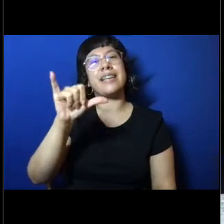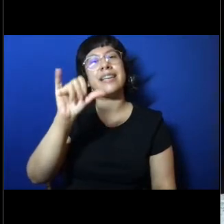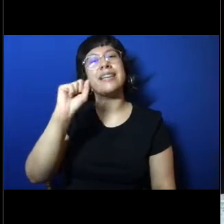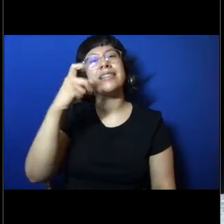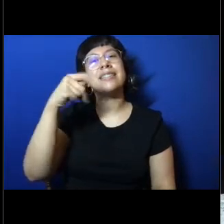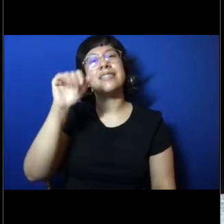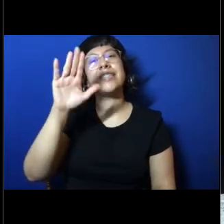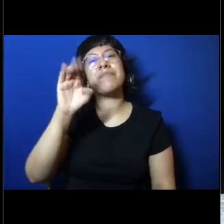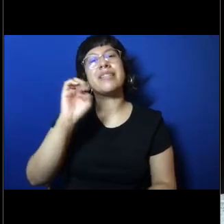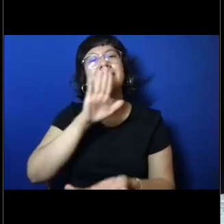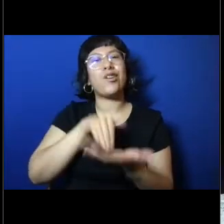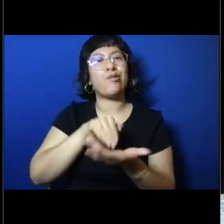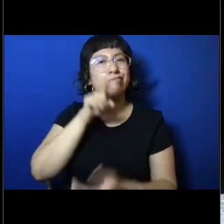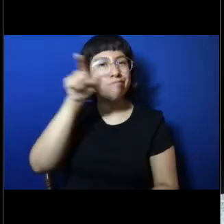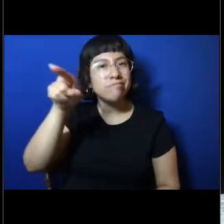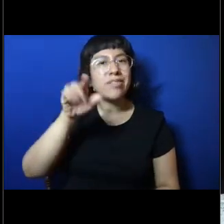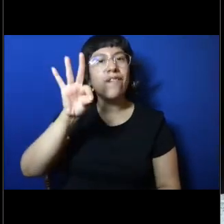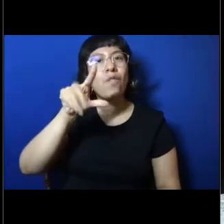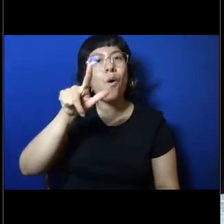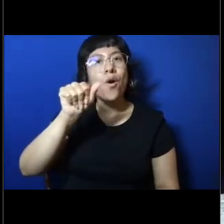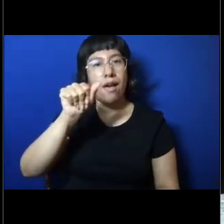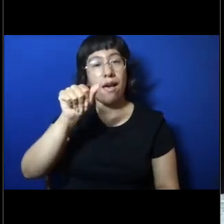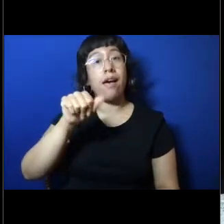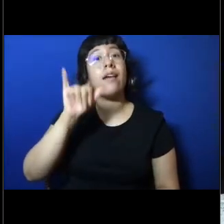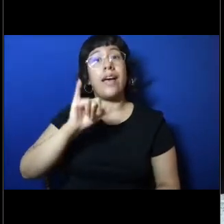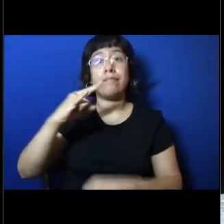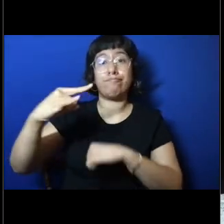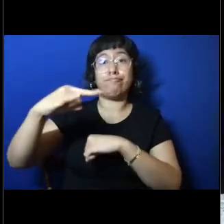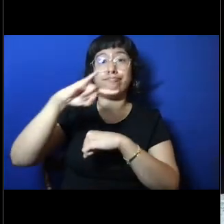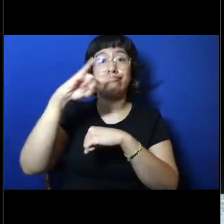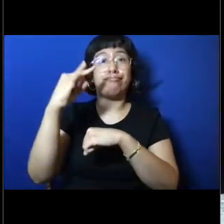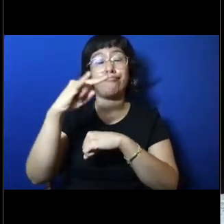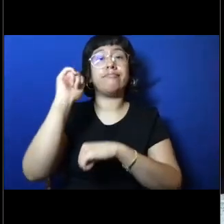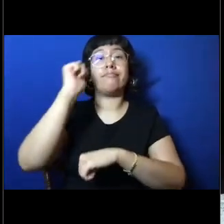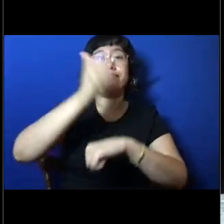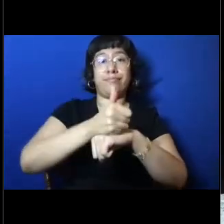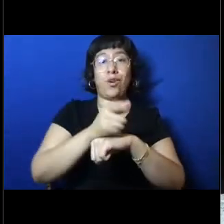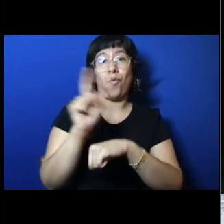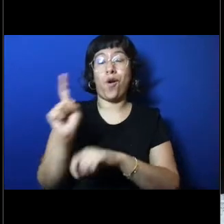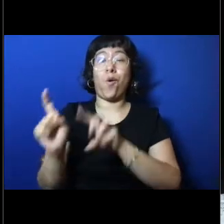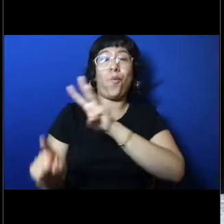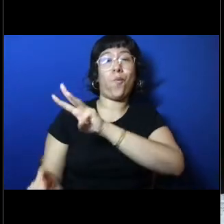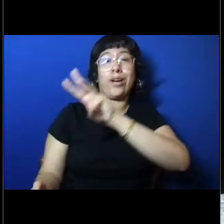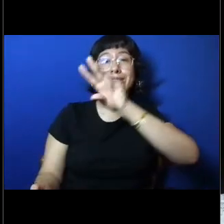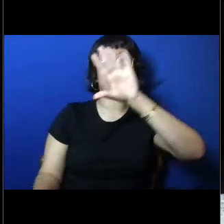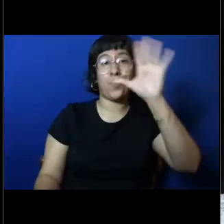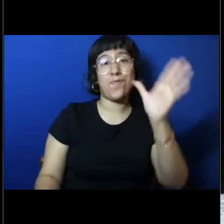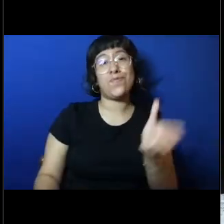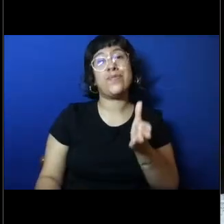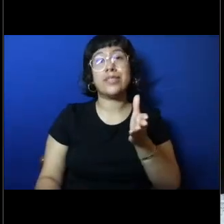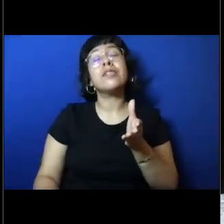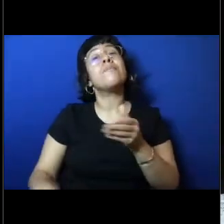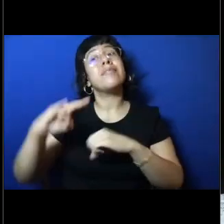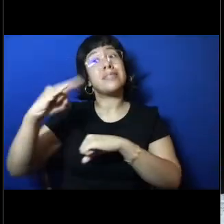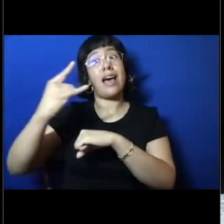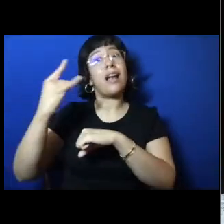And it is now actually a satellite that's perched over the west coast of the United States. You could see it all the way from Australia and New Zealand, all the way over to the middle of the country,